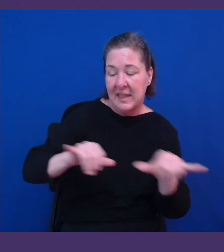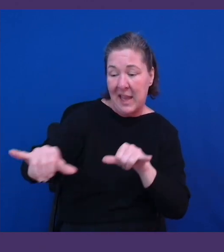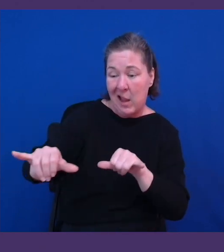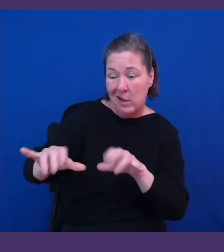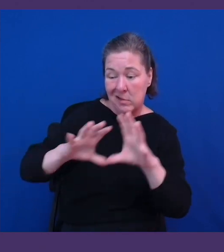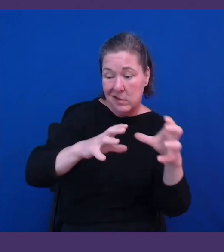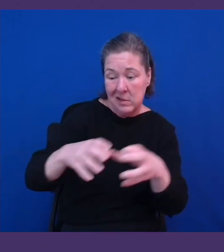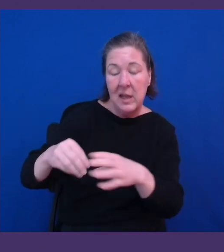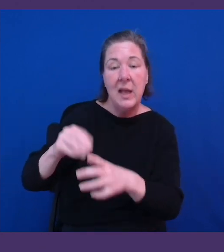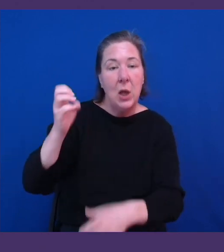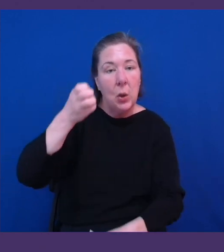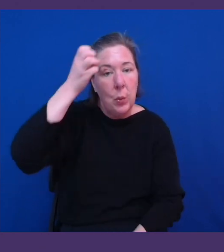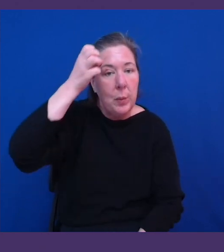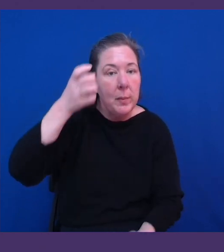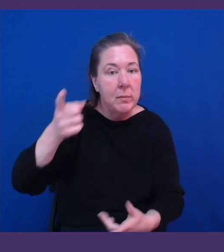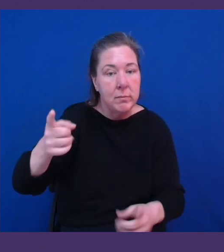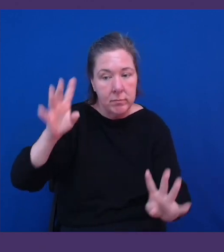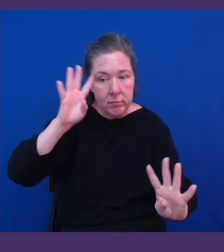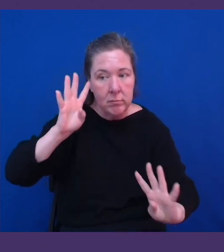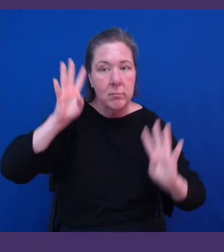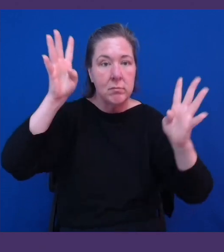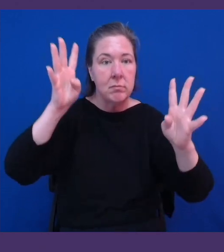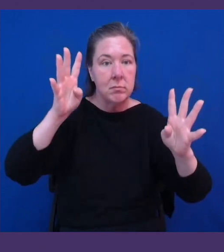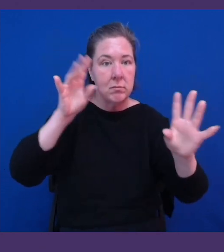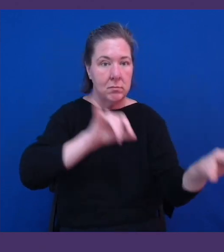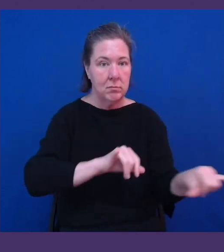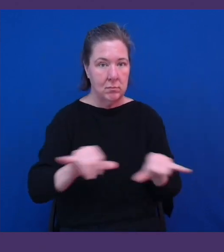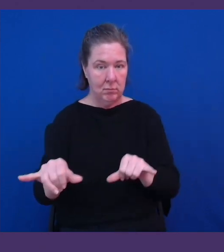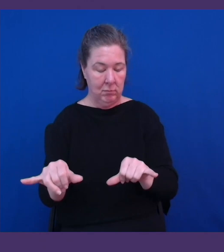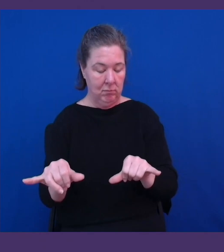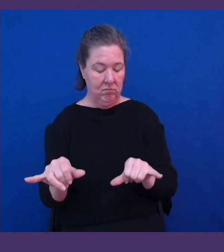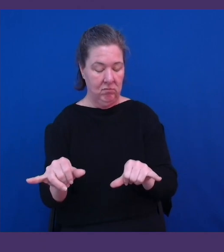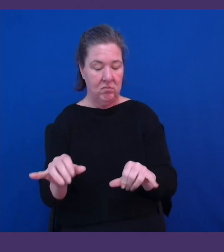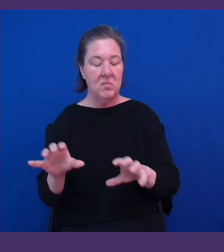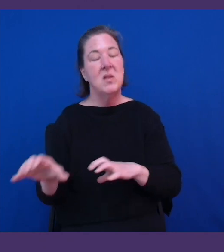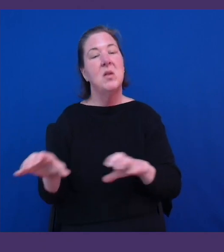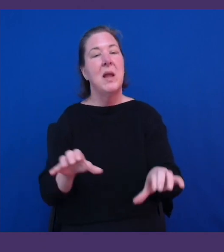to come up with standards to act as presumed conformance.